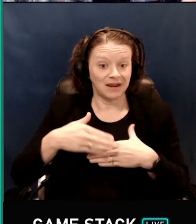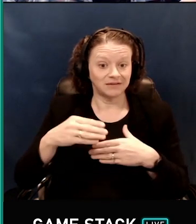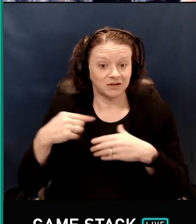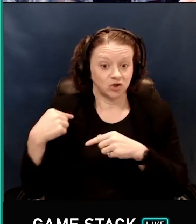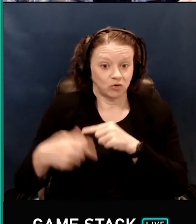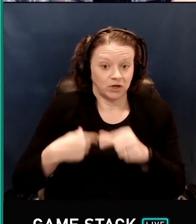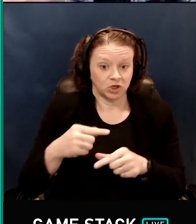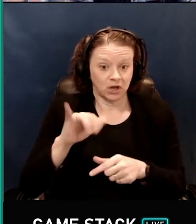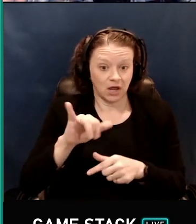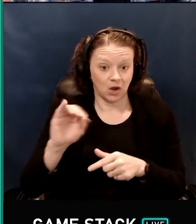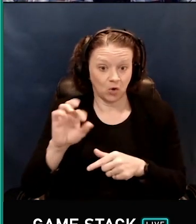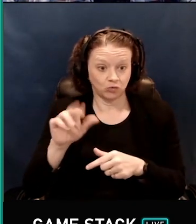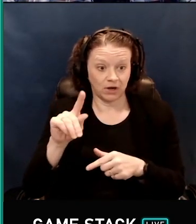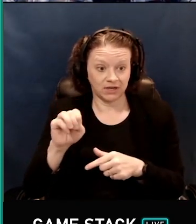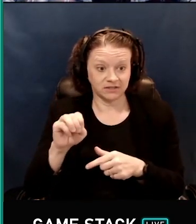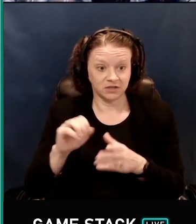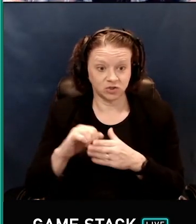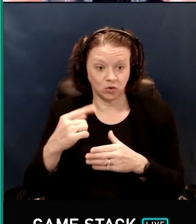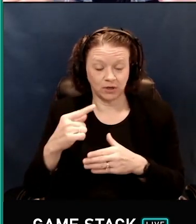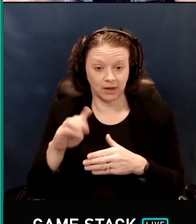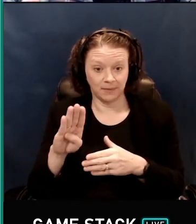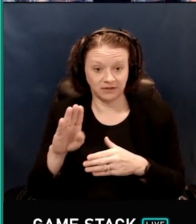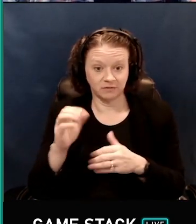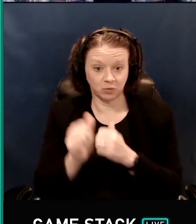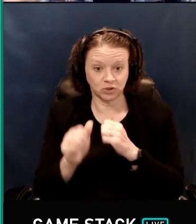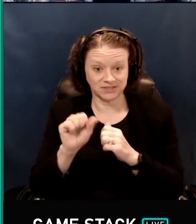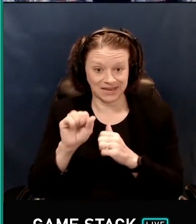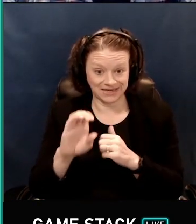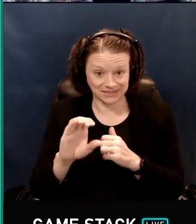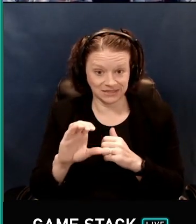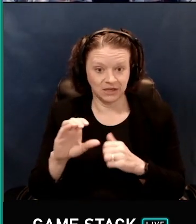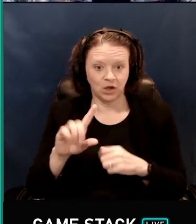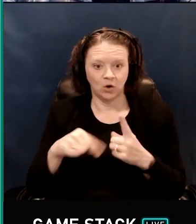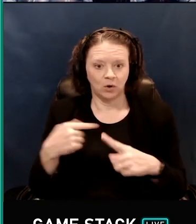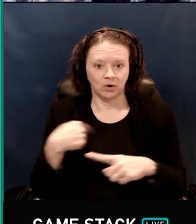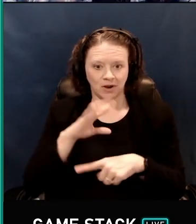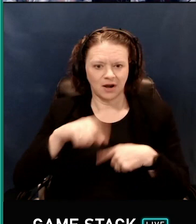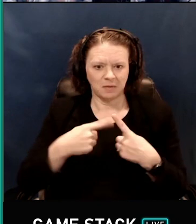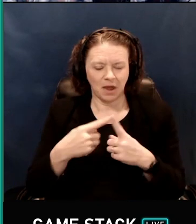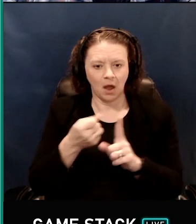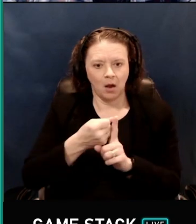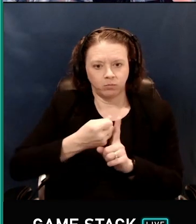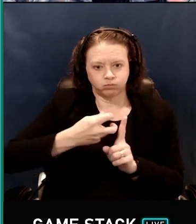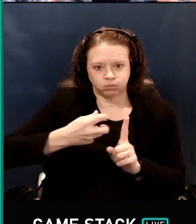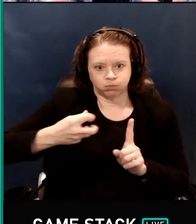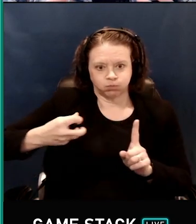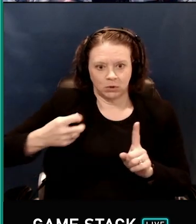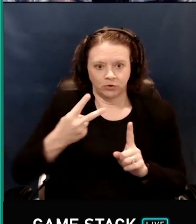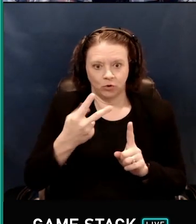really big when we're talking about decompressing, say two, three, four gigabytes a second, the CPU cost is extremely high,